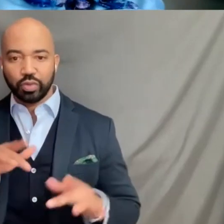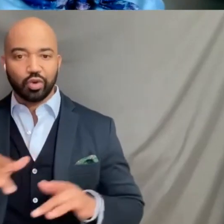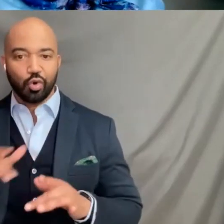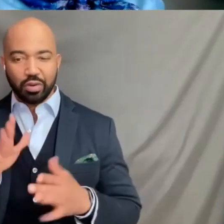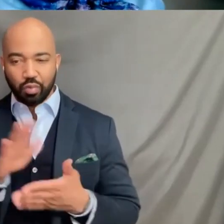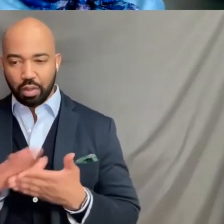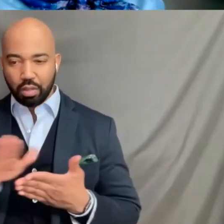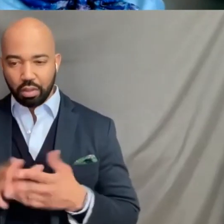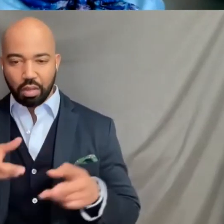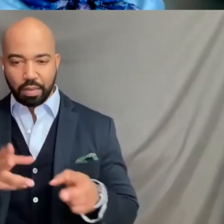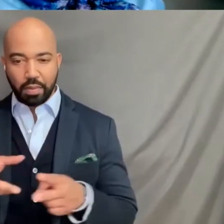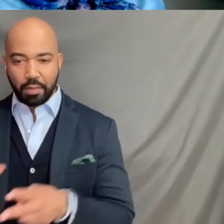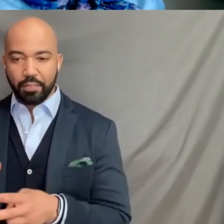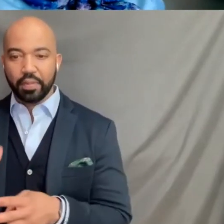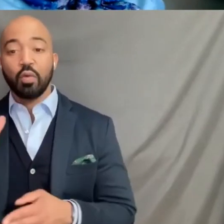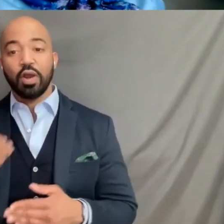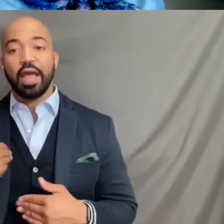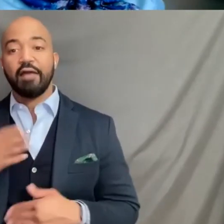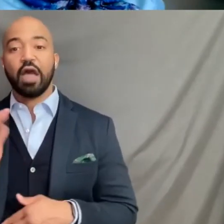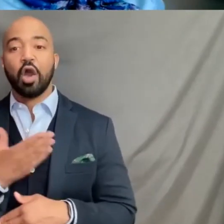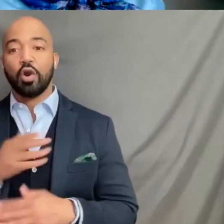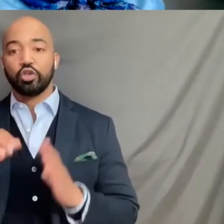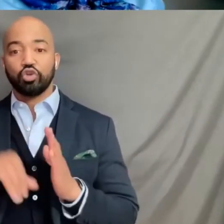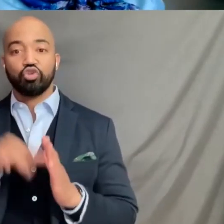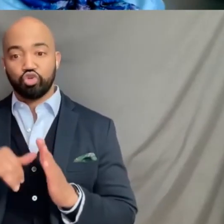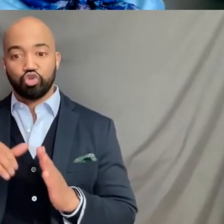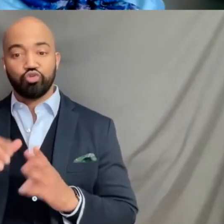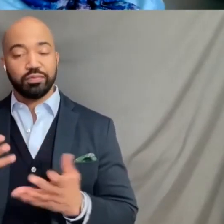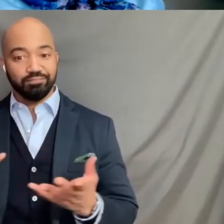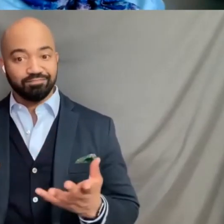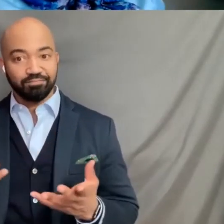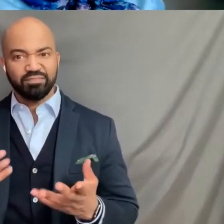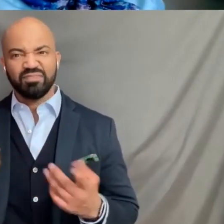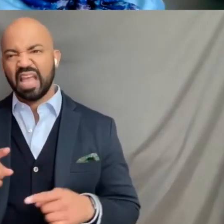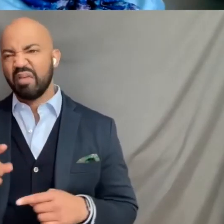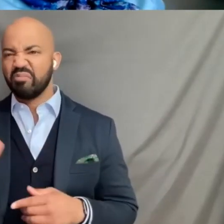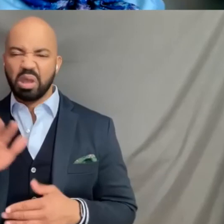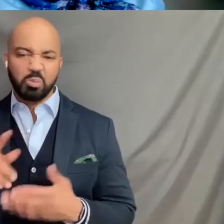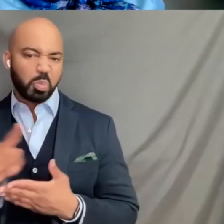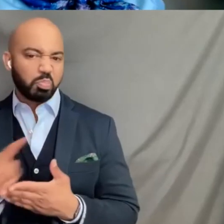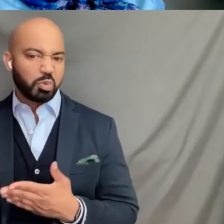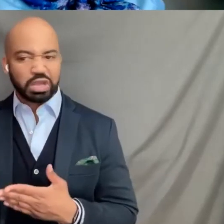and we will have it on the YouTube channel, our YouTube channel in probably a week or so.